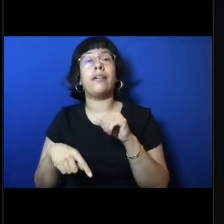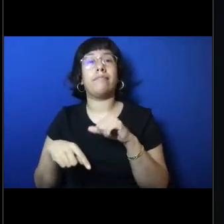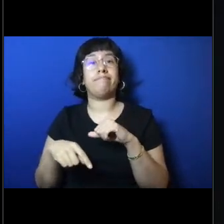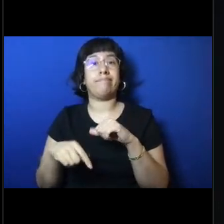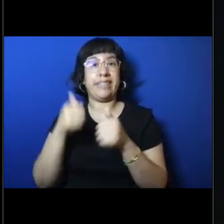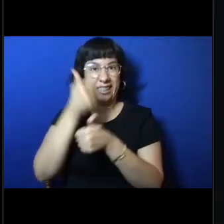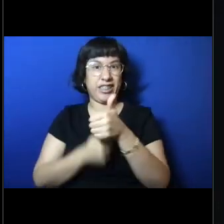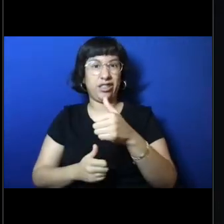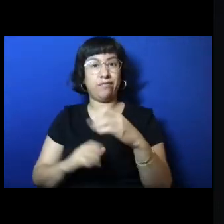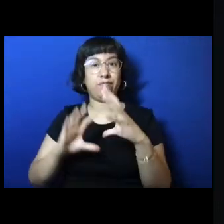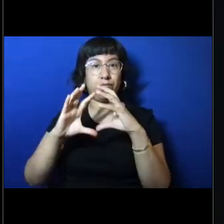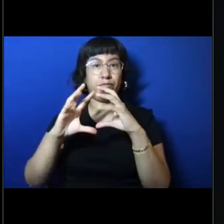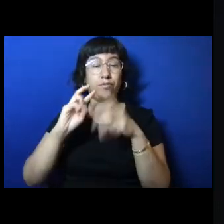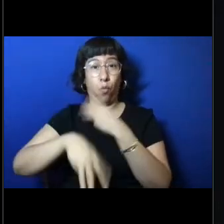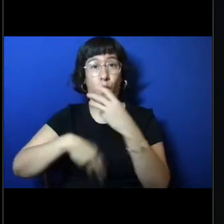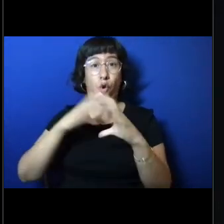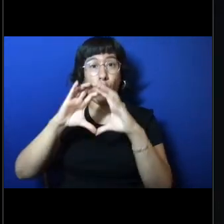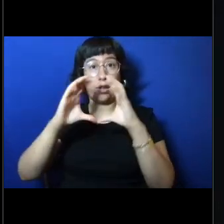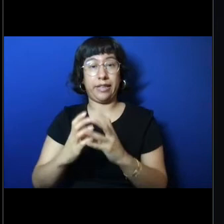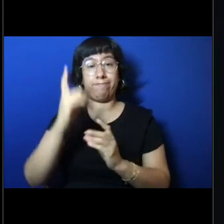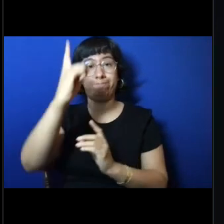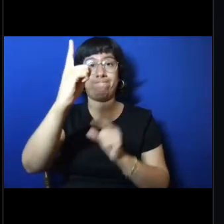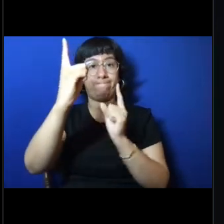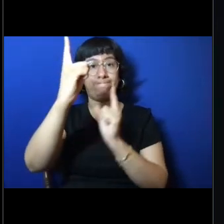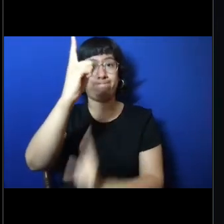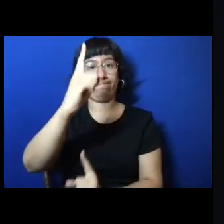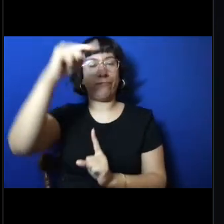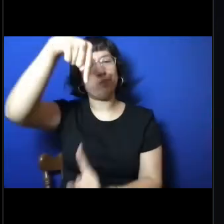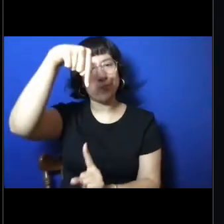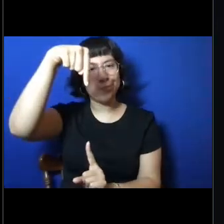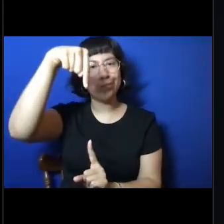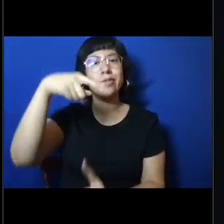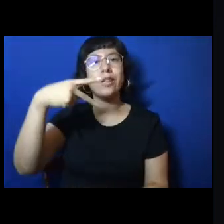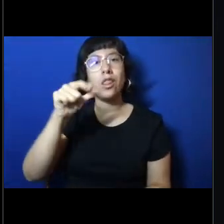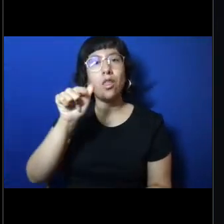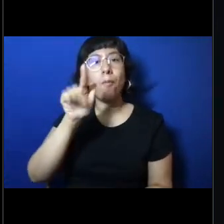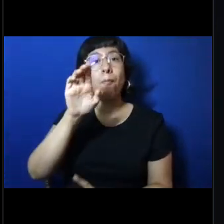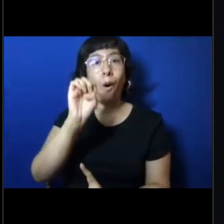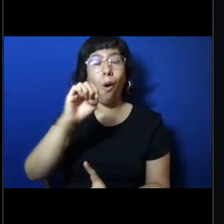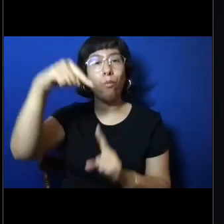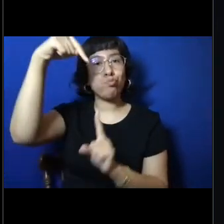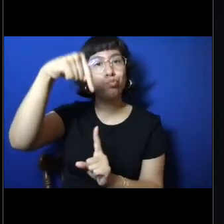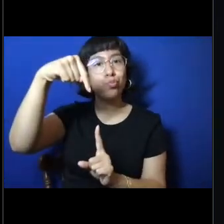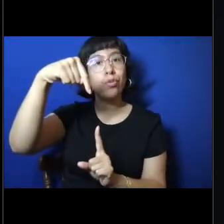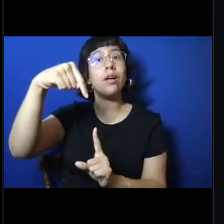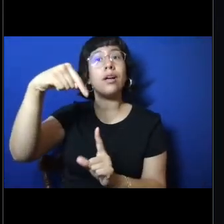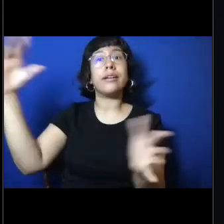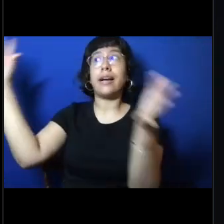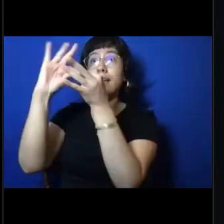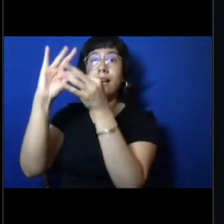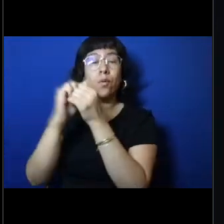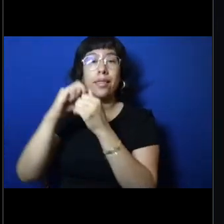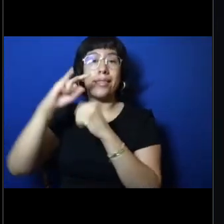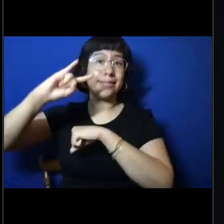Yes. And so 14 times a day means that an orbit takes 90 minutes. And so we don't want to wait 90 minutes for the last bit of data.